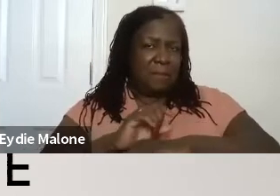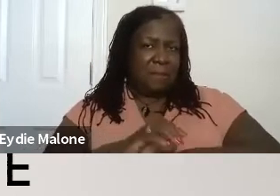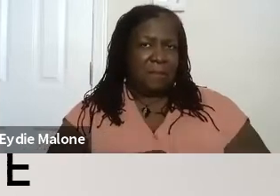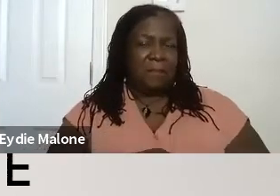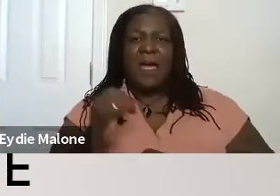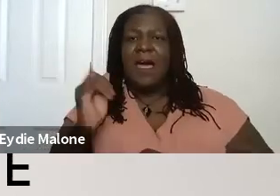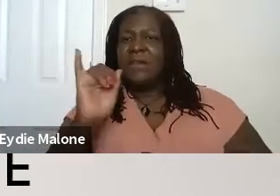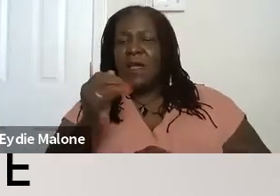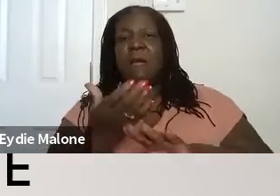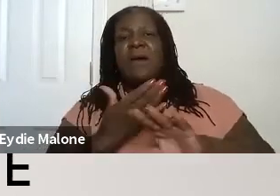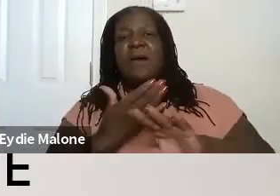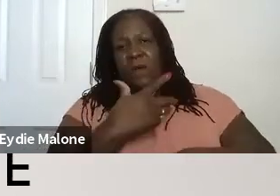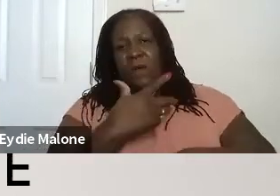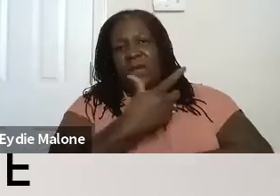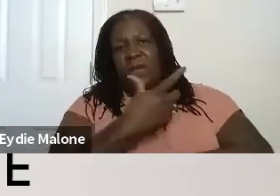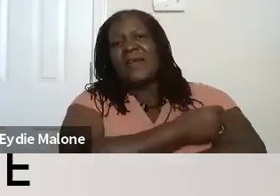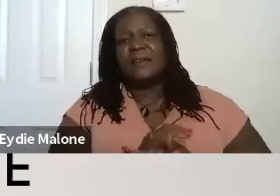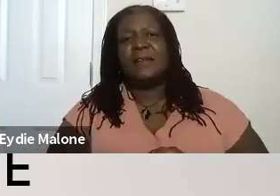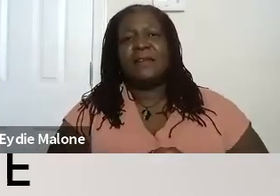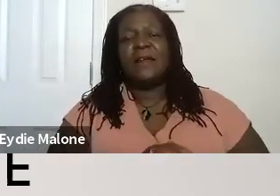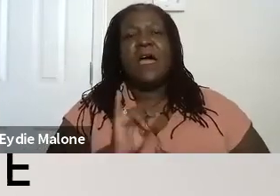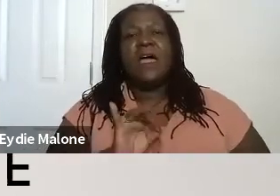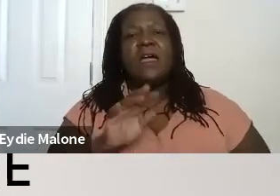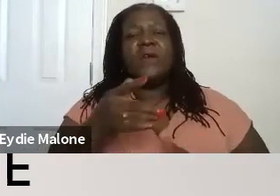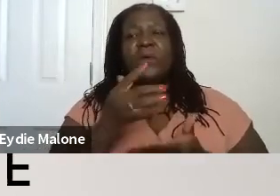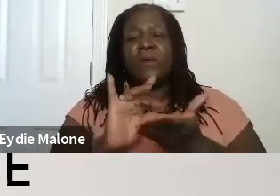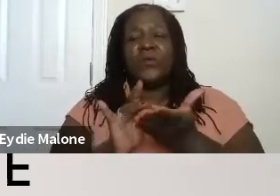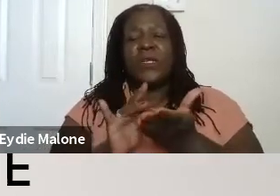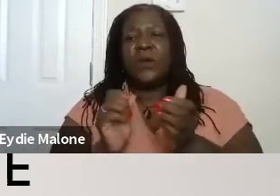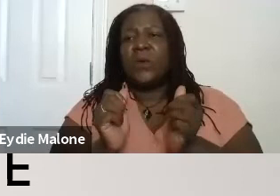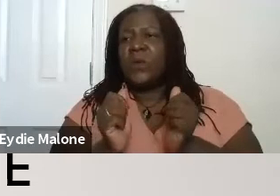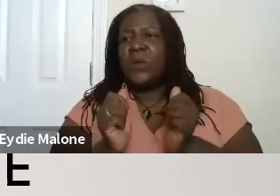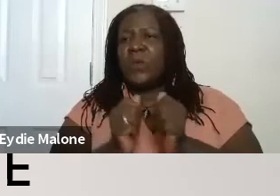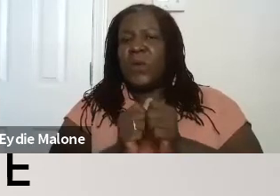before getting vaccinated. If you were treated with something called a monoclonal antibody,